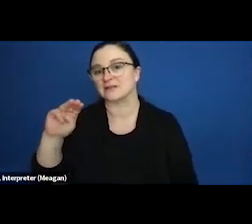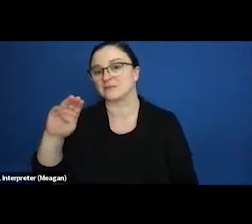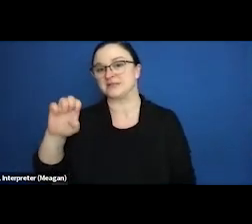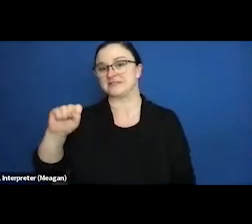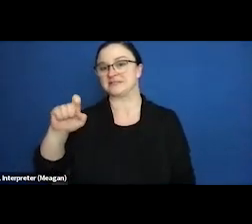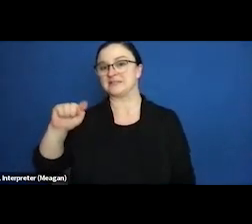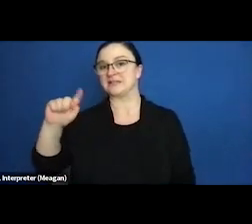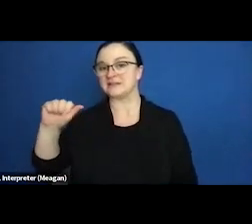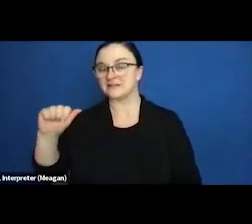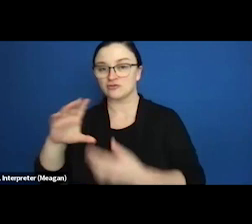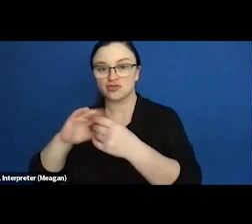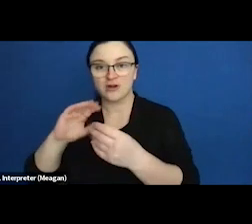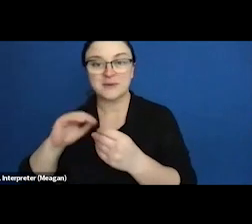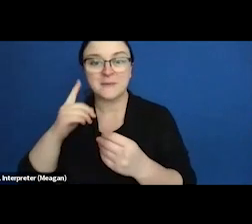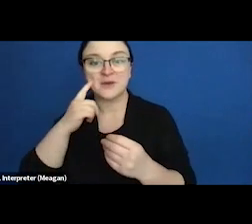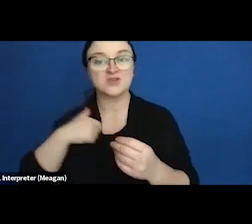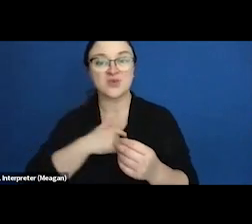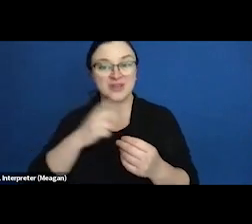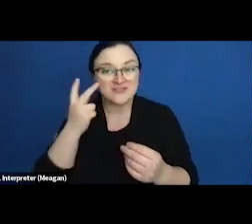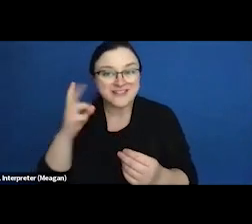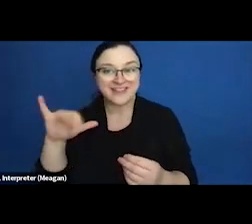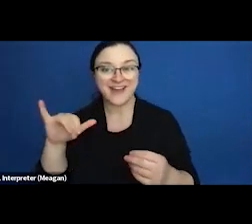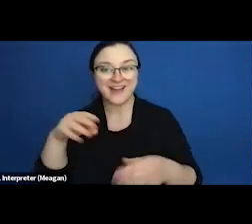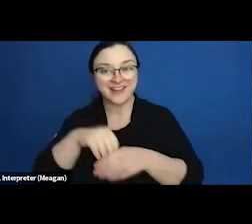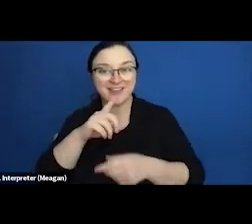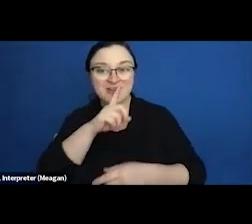because we've actually seen that, right, in the real world with people.